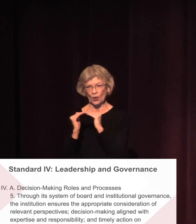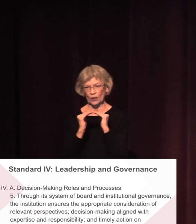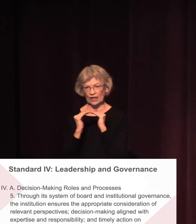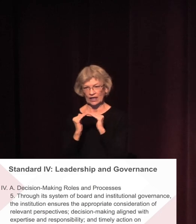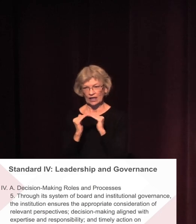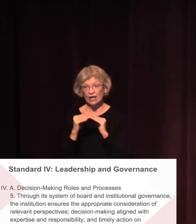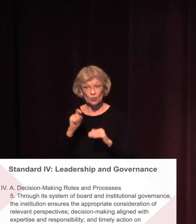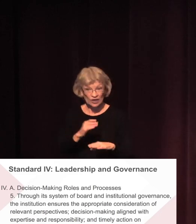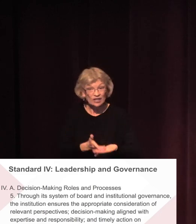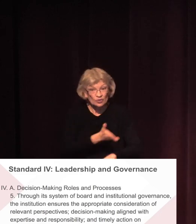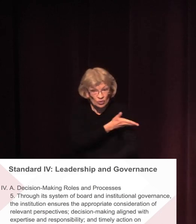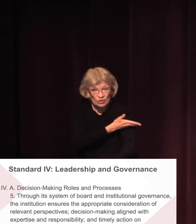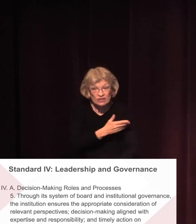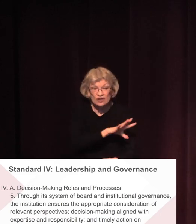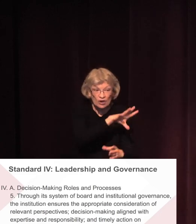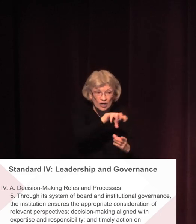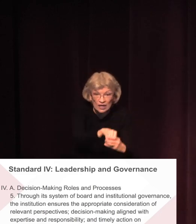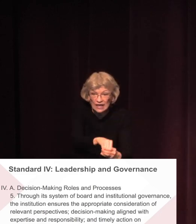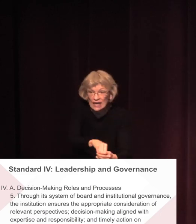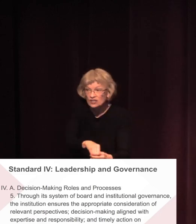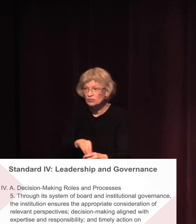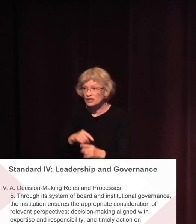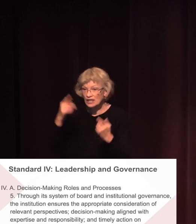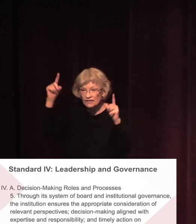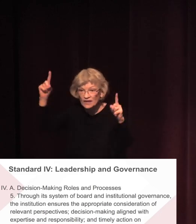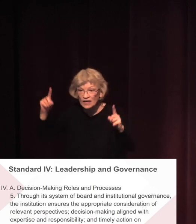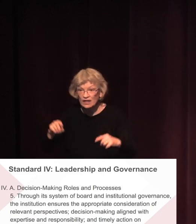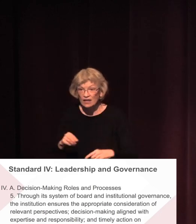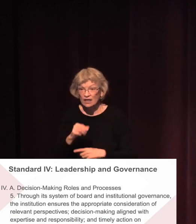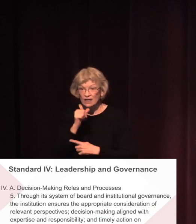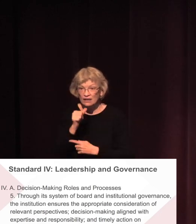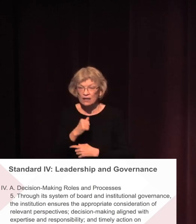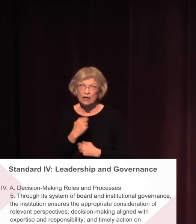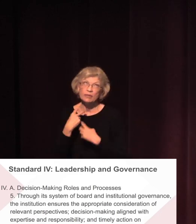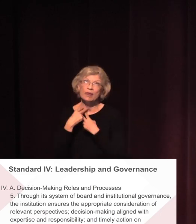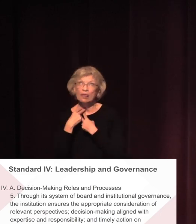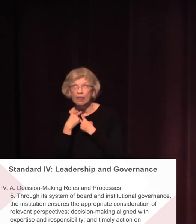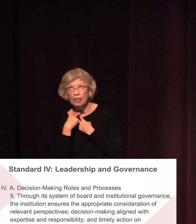And in doing so through and equity lens. Improving our governance structures and processes need to